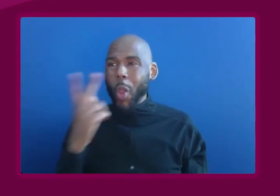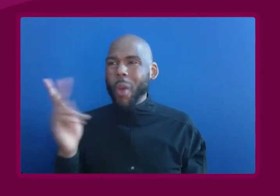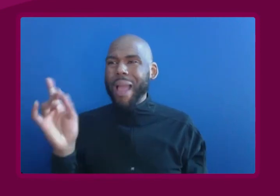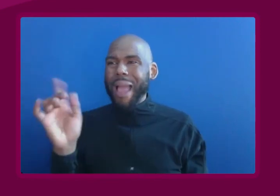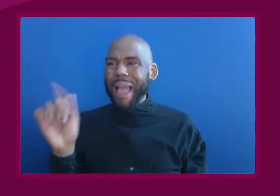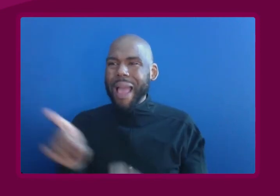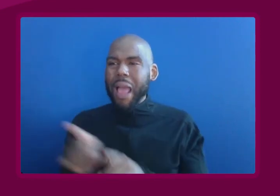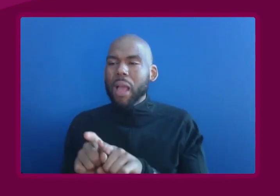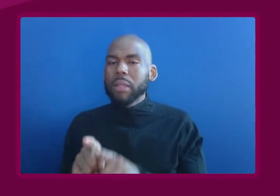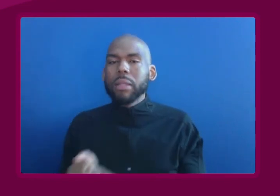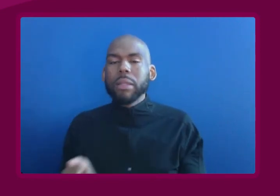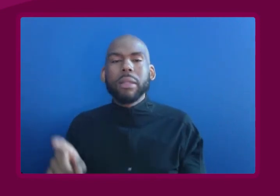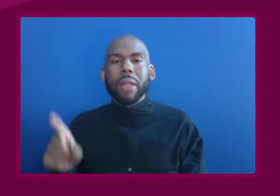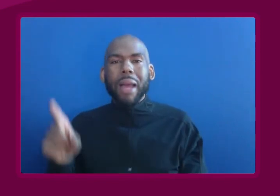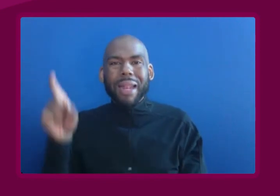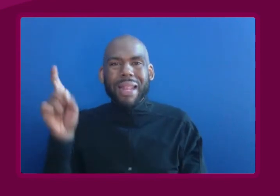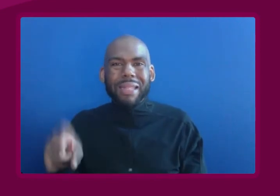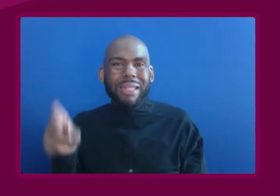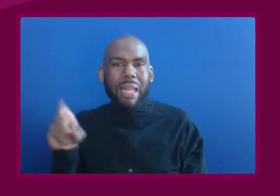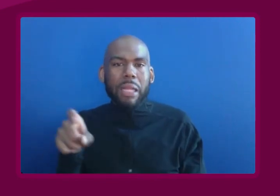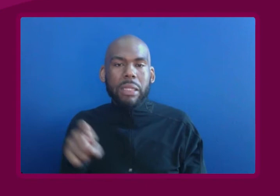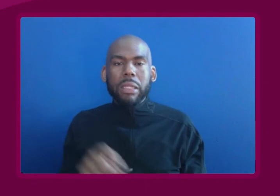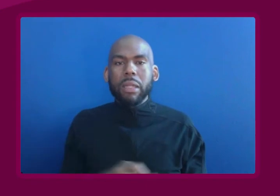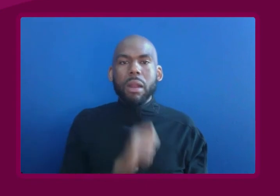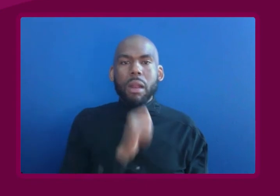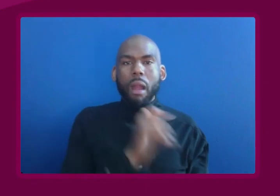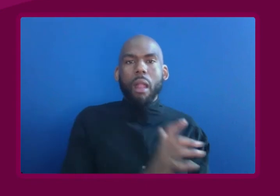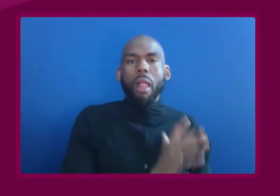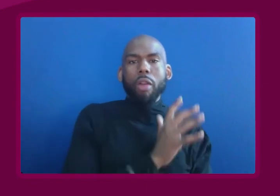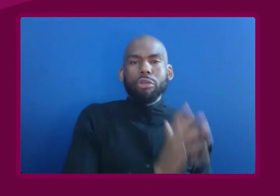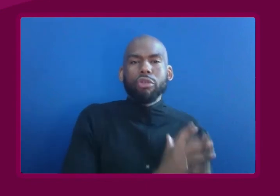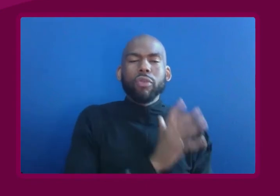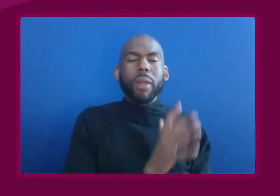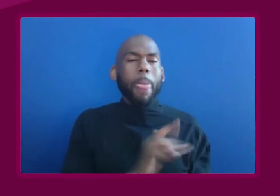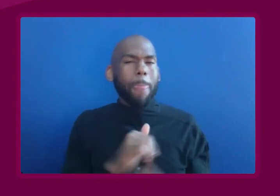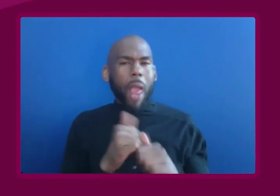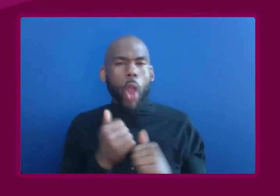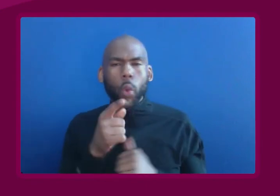And I know you spoke to that earlier on, but if you could speak to, how do we celebrate